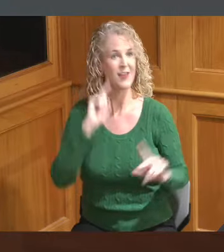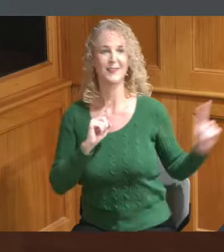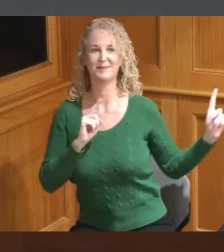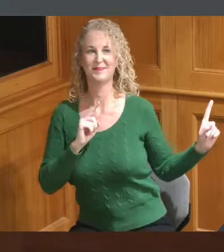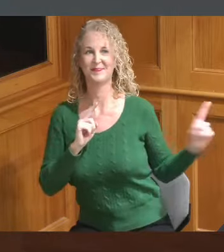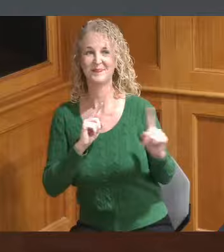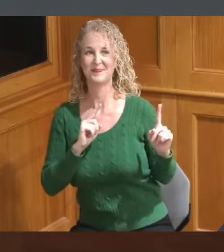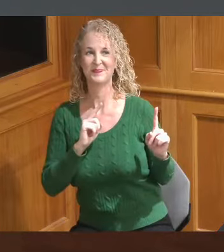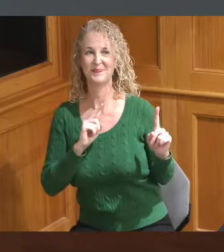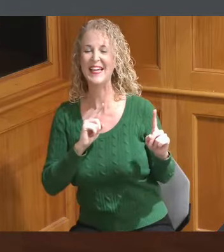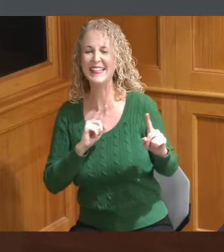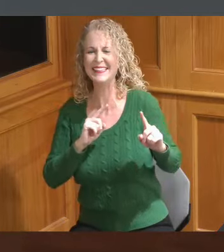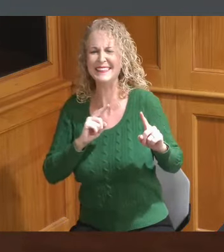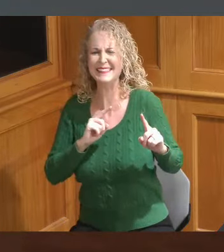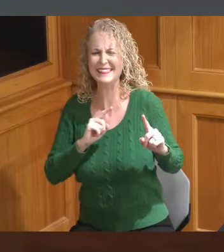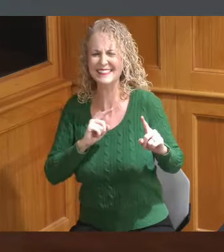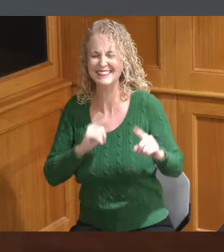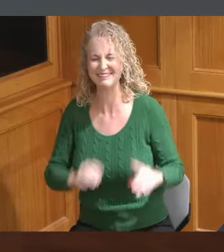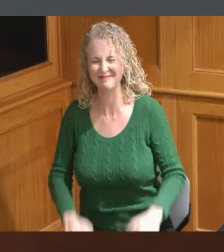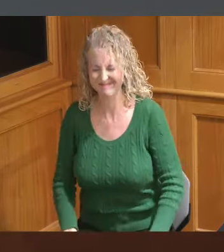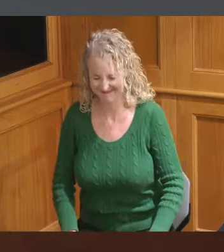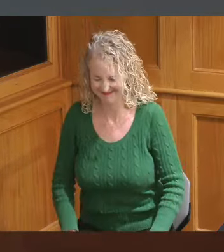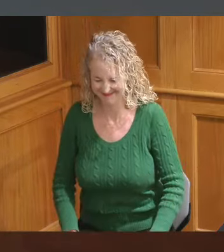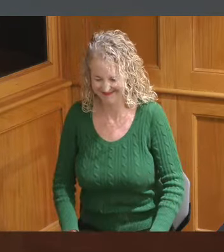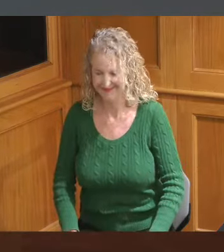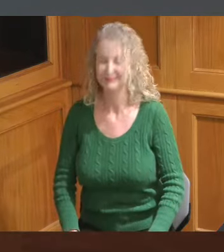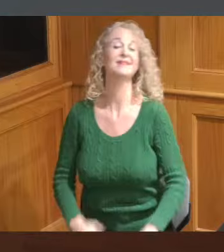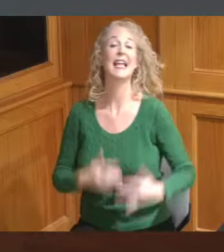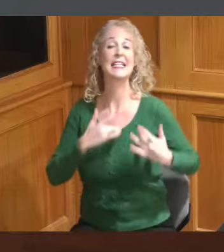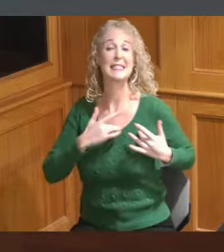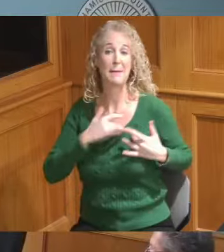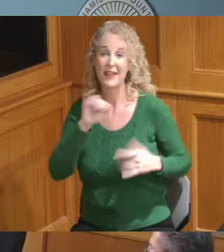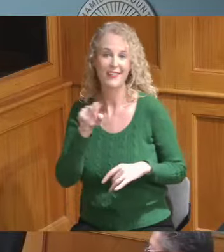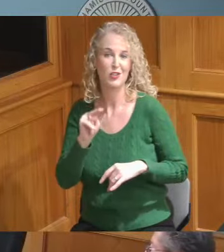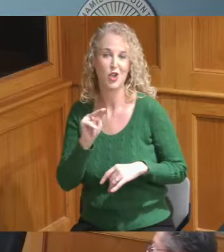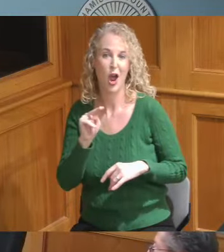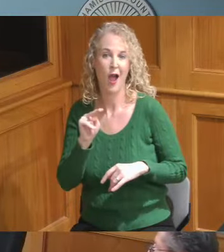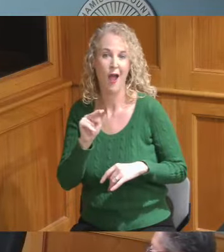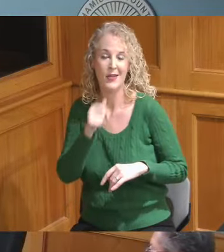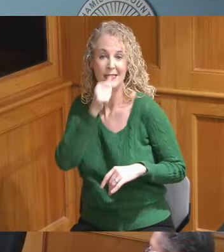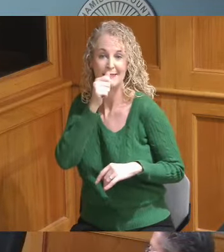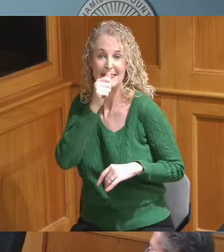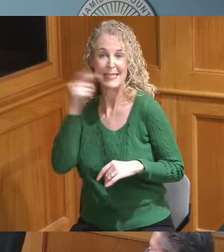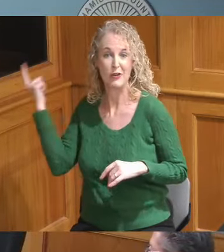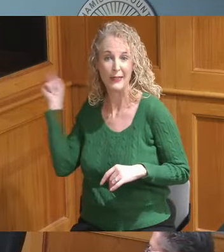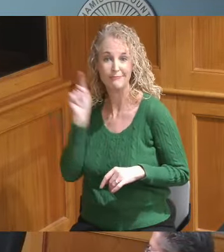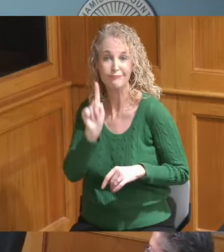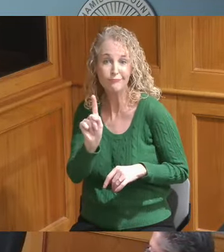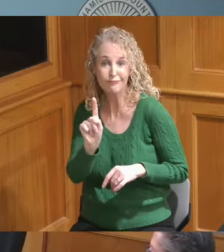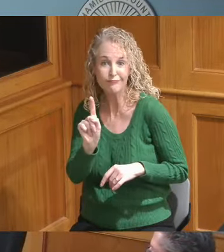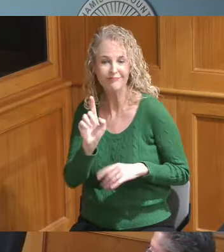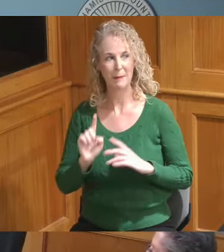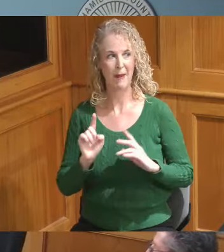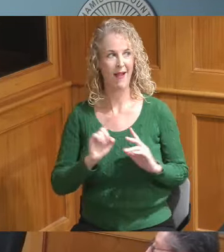is. Sorry. There he is. Normally John comes in from the hallway here. So that threw me that